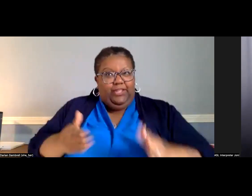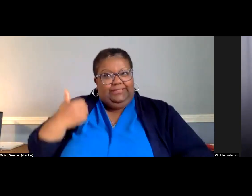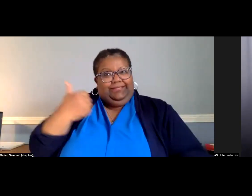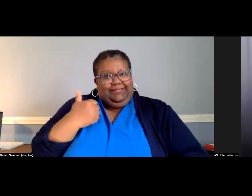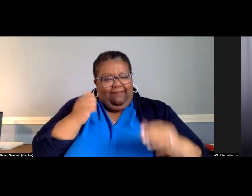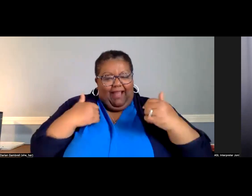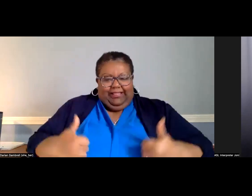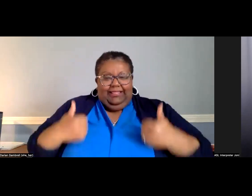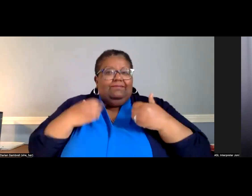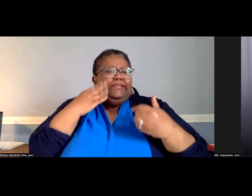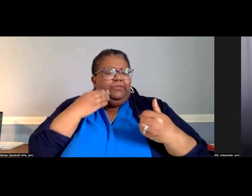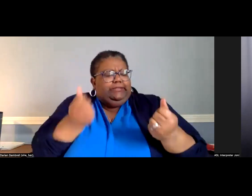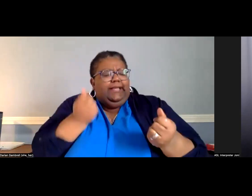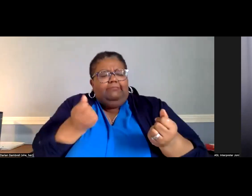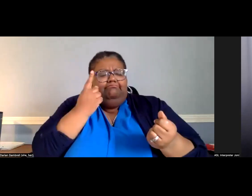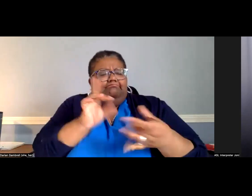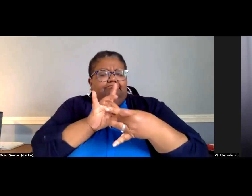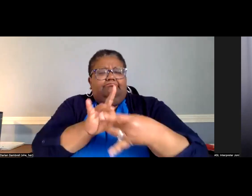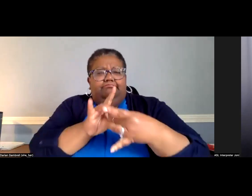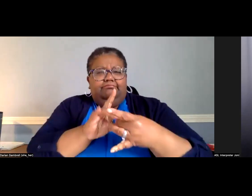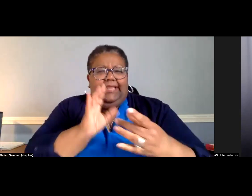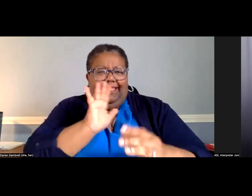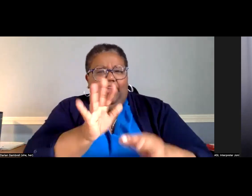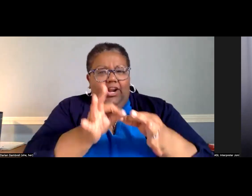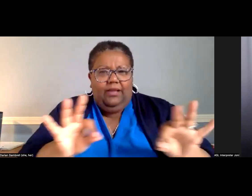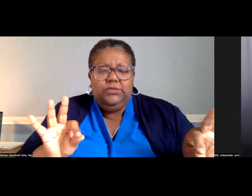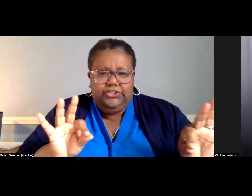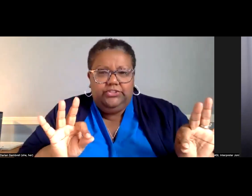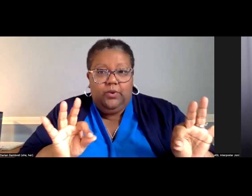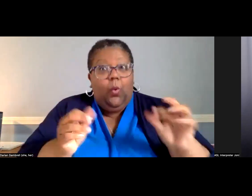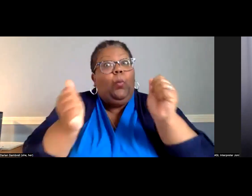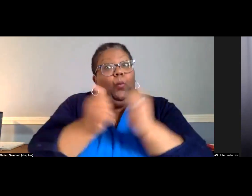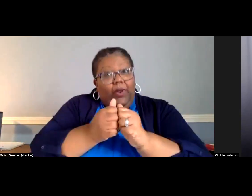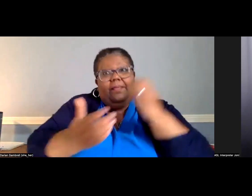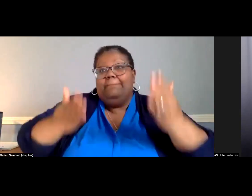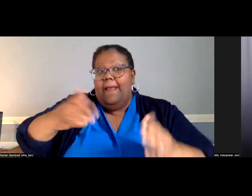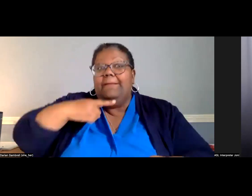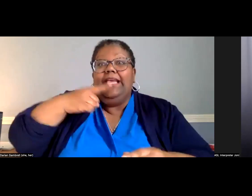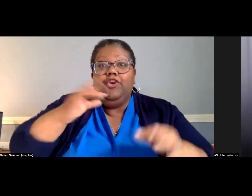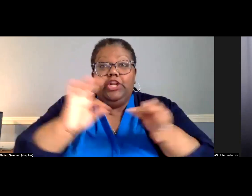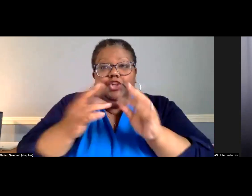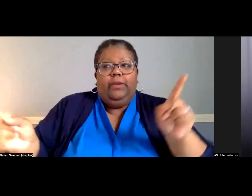that mean? it means a deaf person with lived experience who understands their culture and